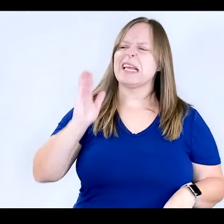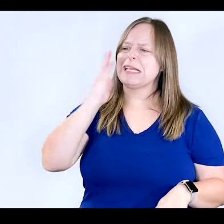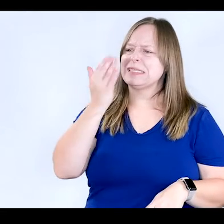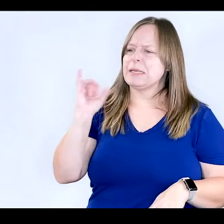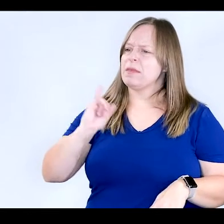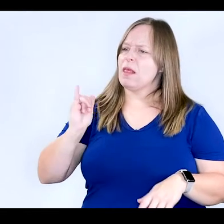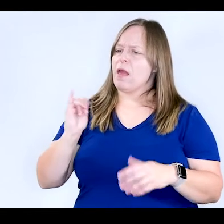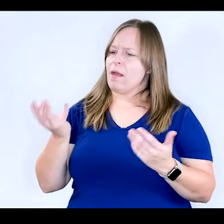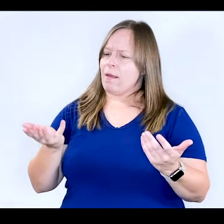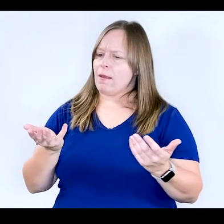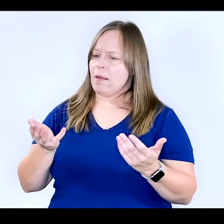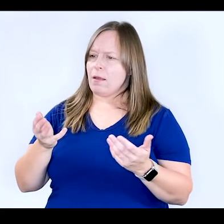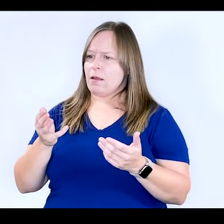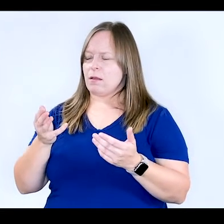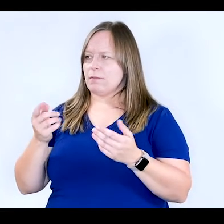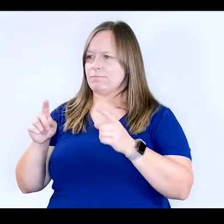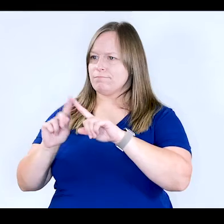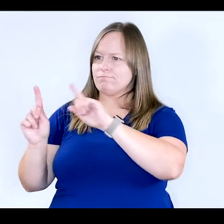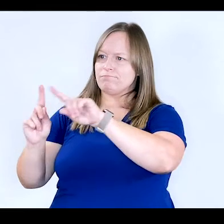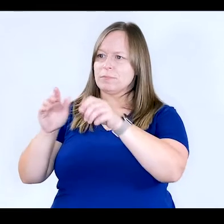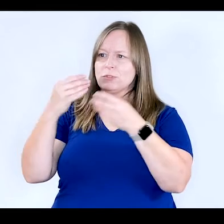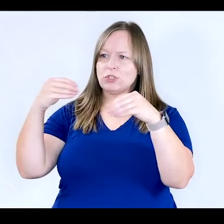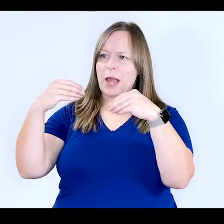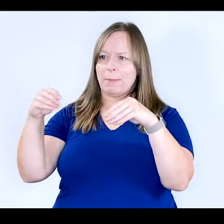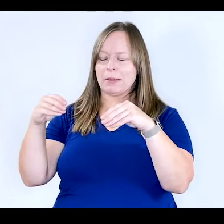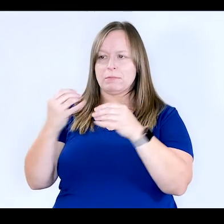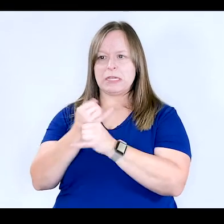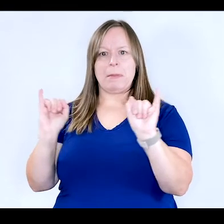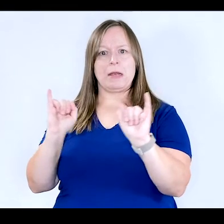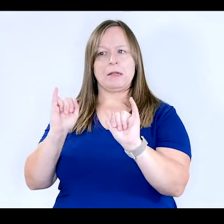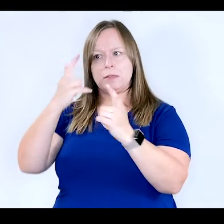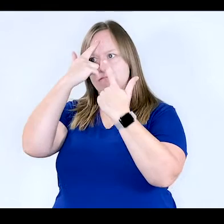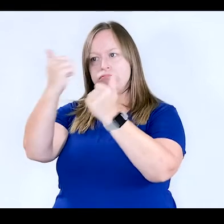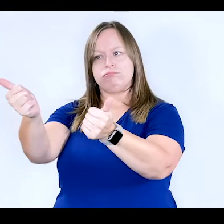given the fact that markets have elected to do this independently, on their own,